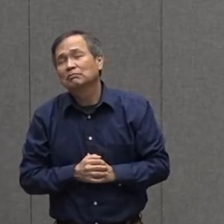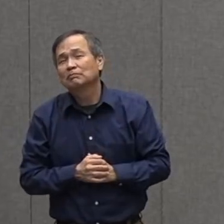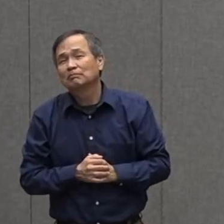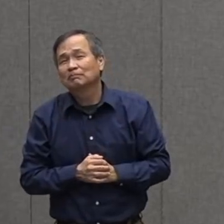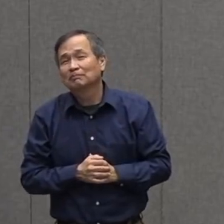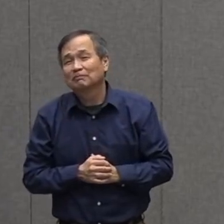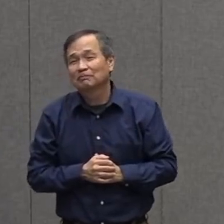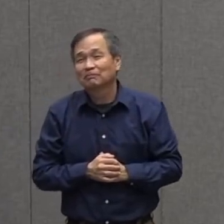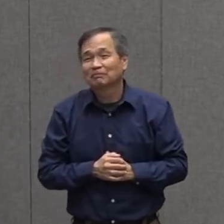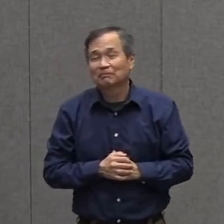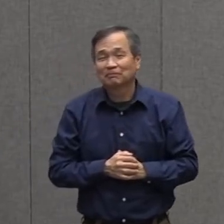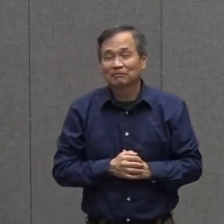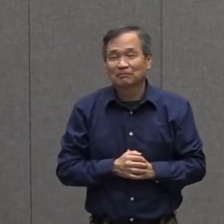Let's find out.